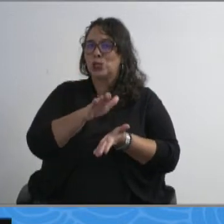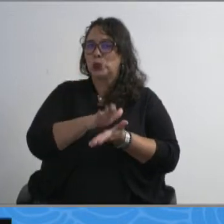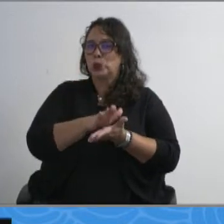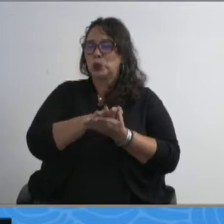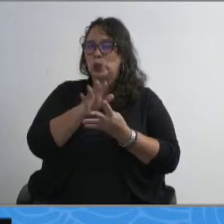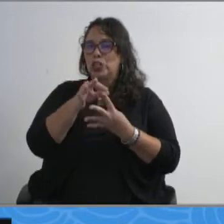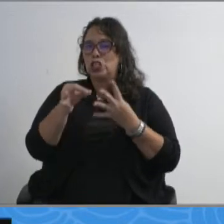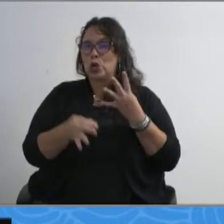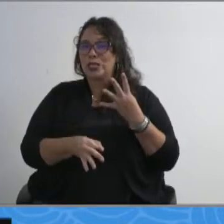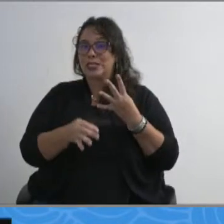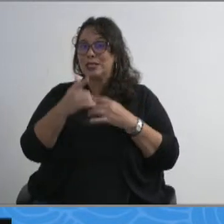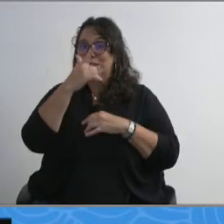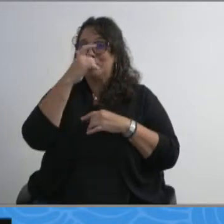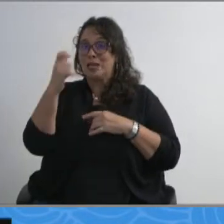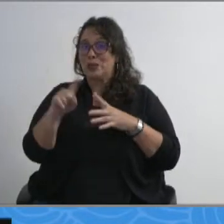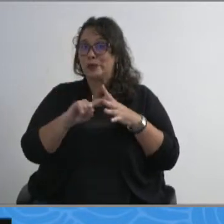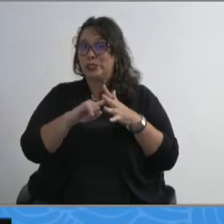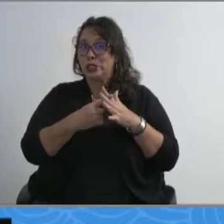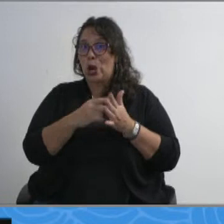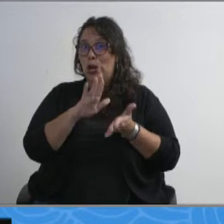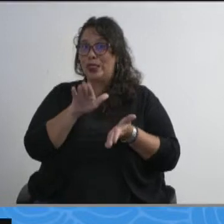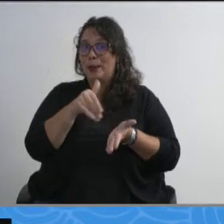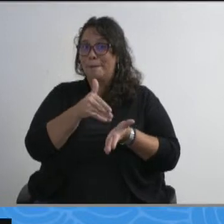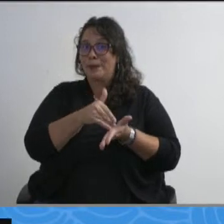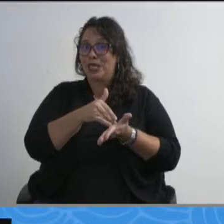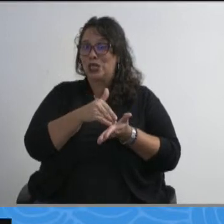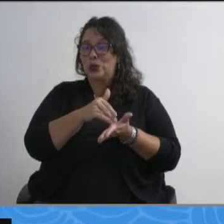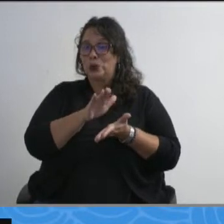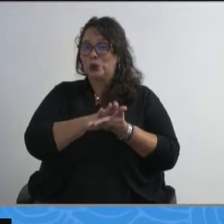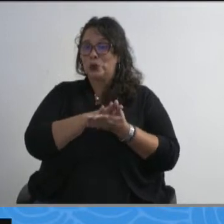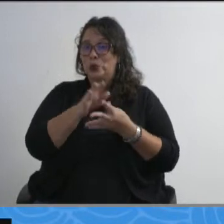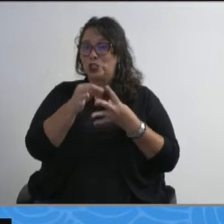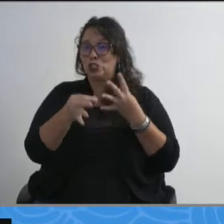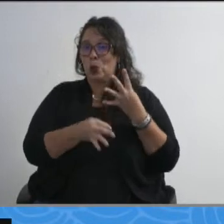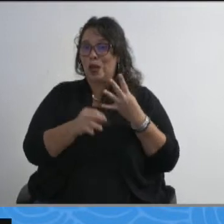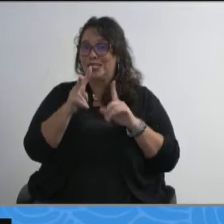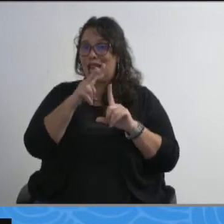and launch the Middle School Choice application. Right now, we're both in the prepare